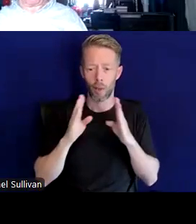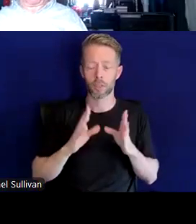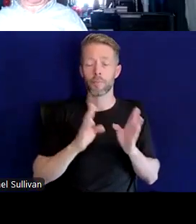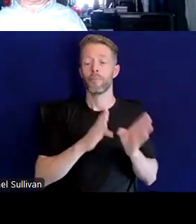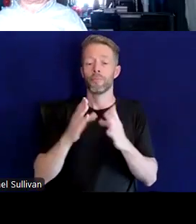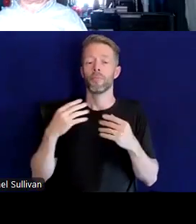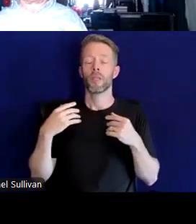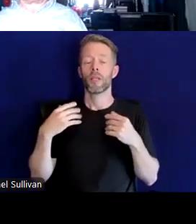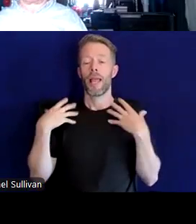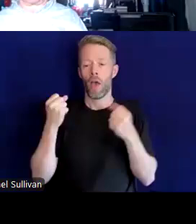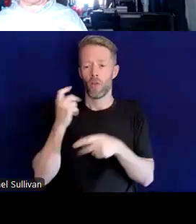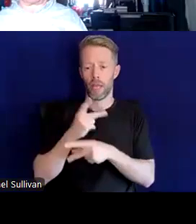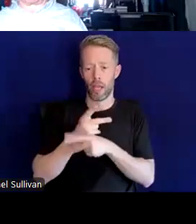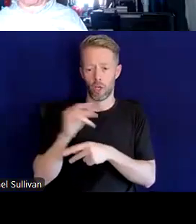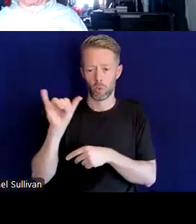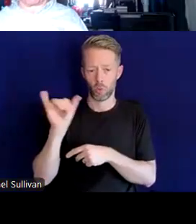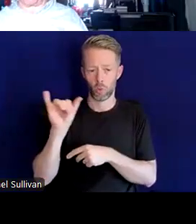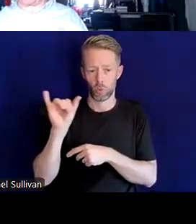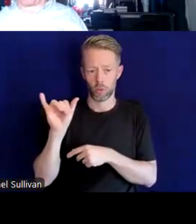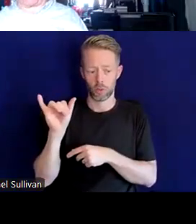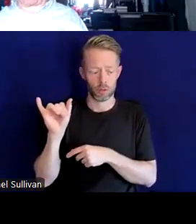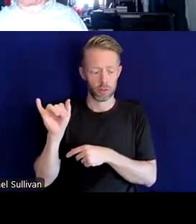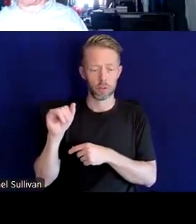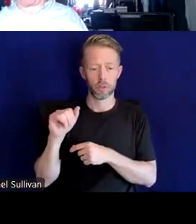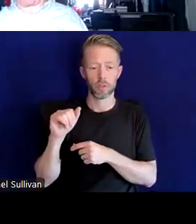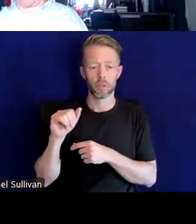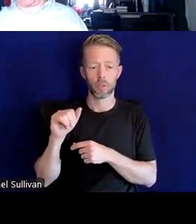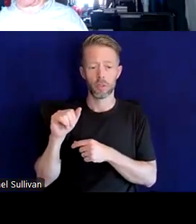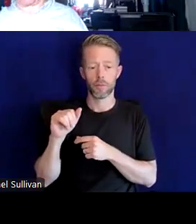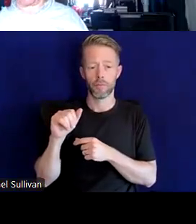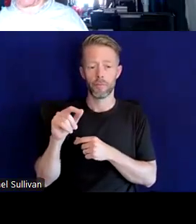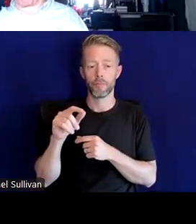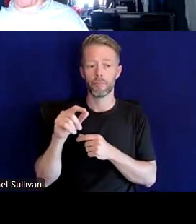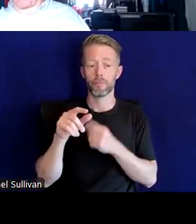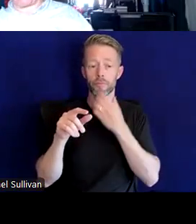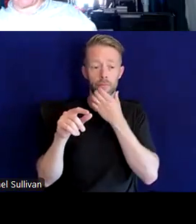as well, you know, the news right now people are advocating